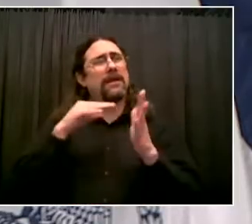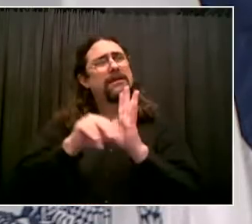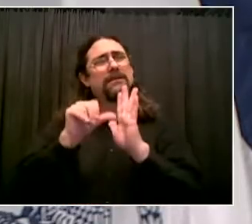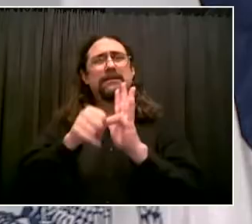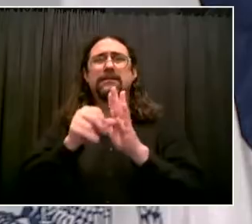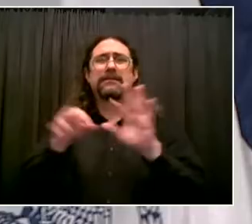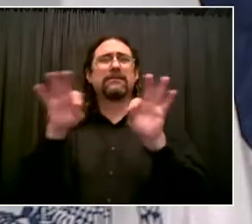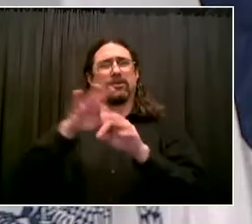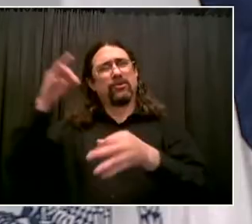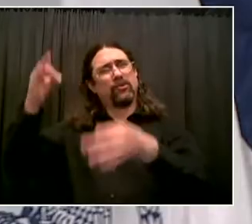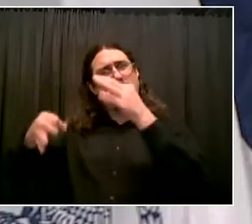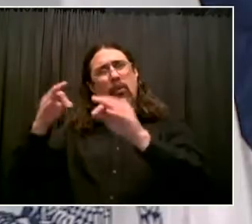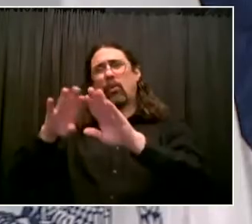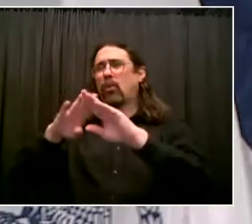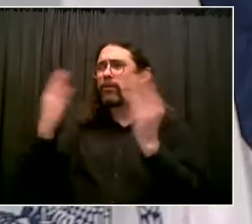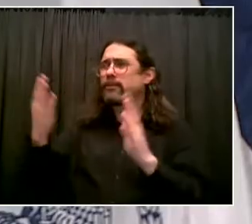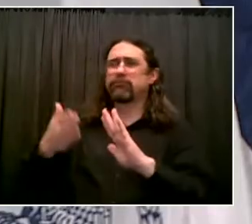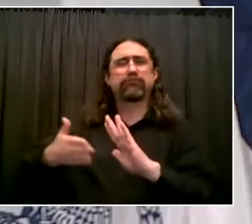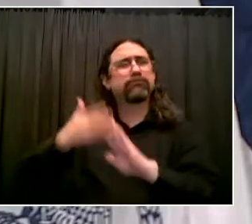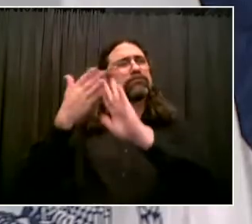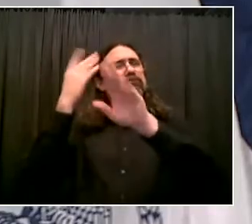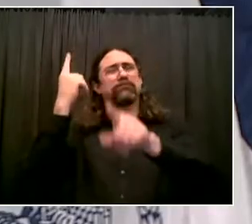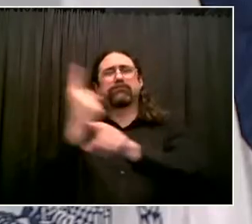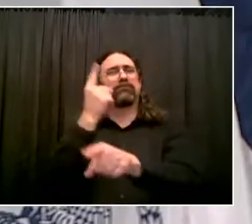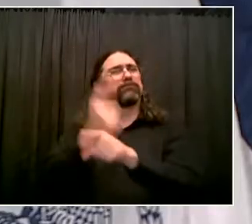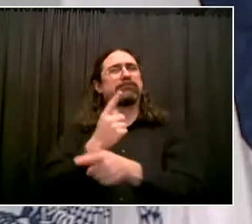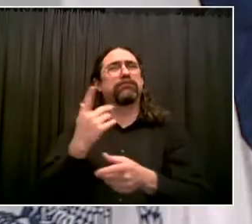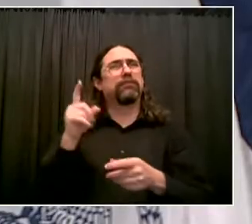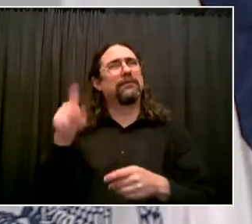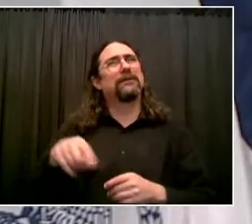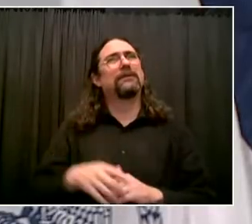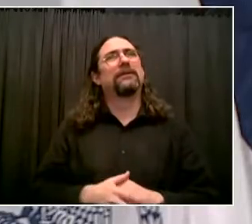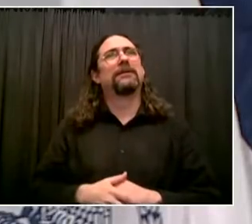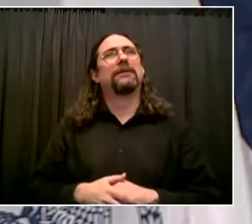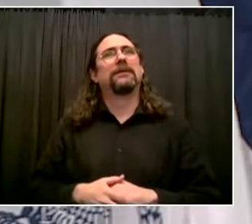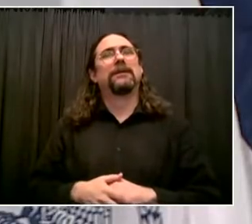COURS TOPERATING AGAIN. WE HAVEN'T HAD